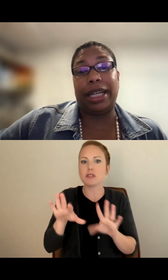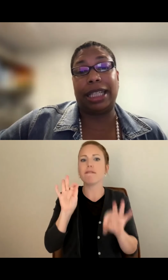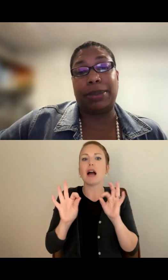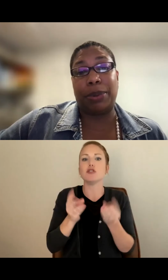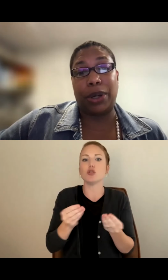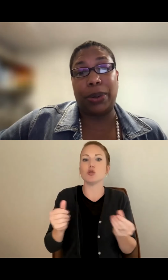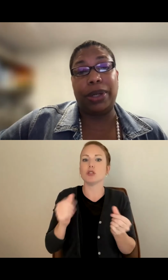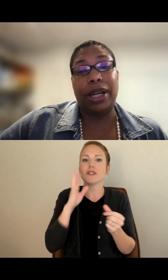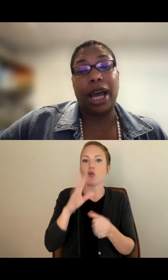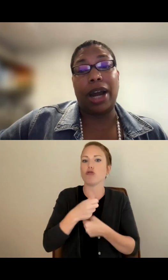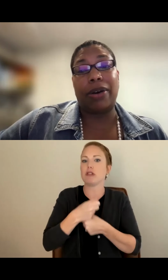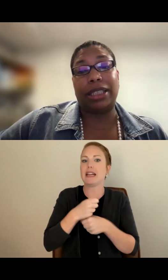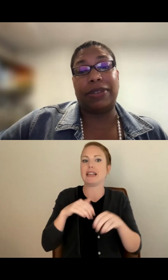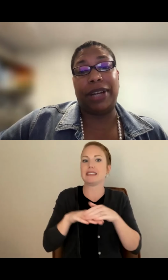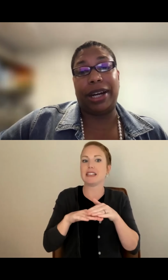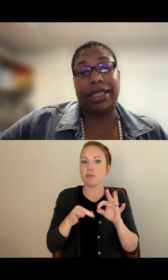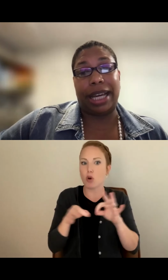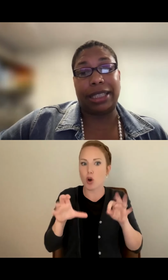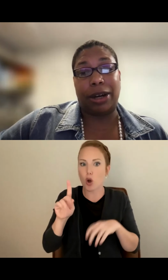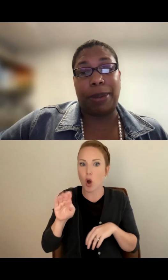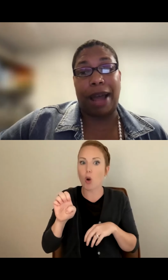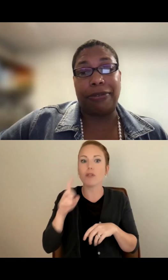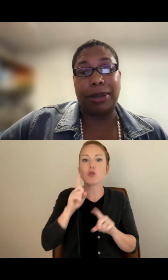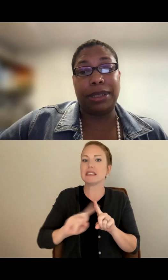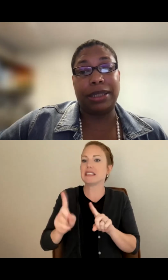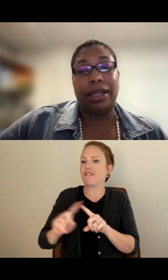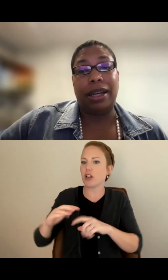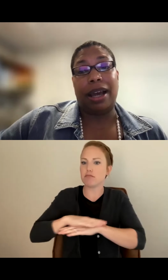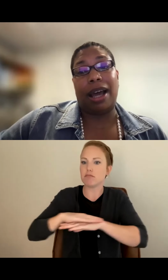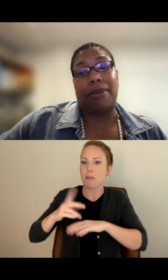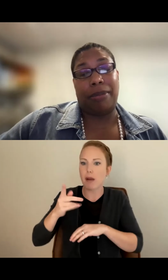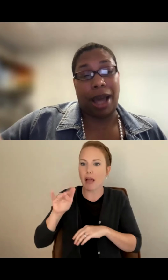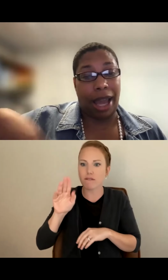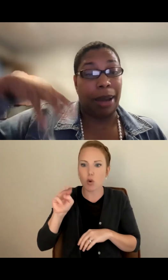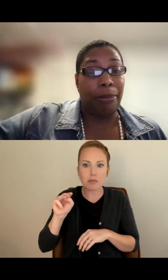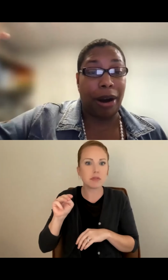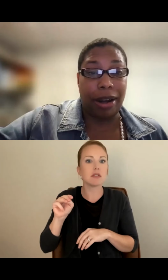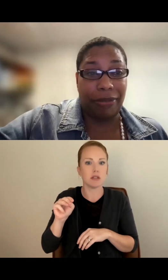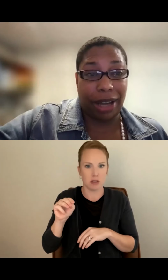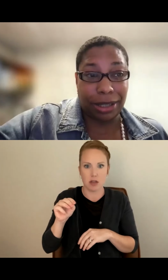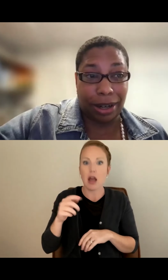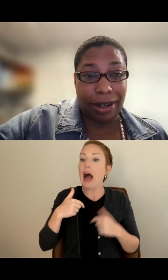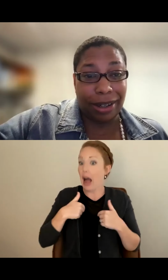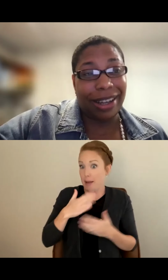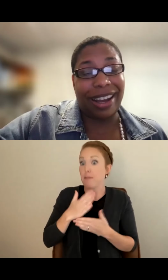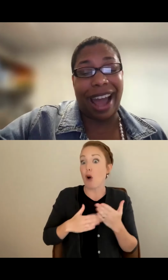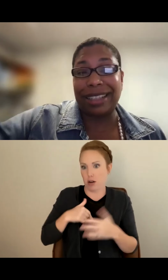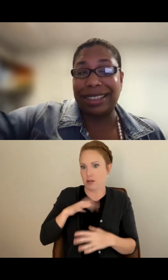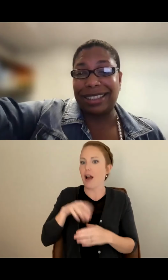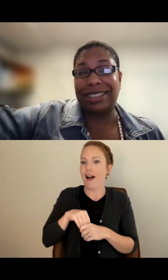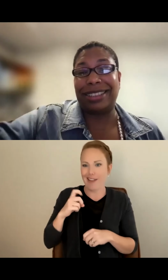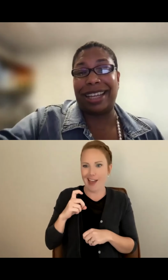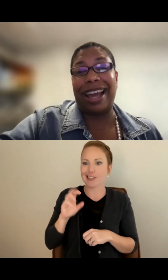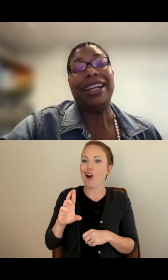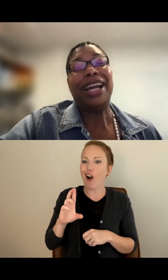accessible code across various XR platforms. I am part of XR Access, I should say that.